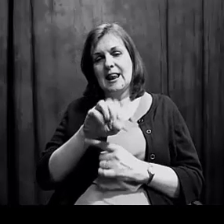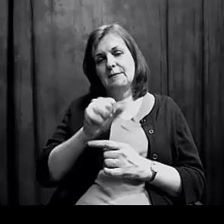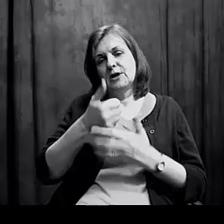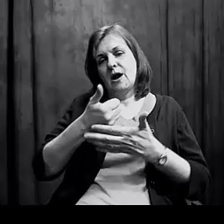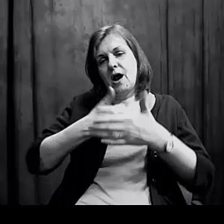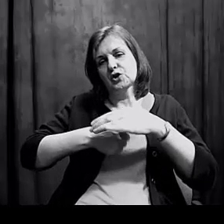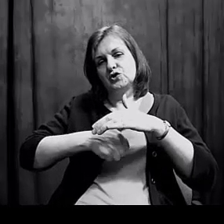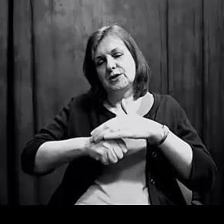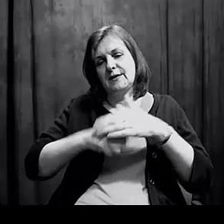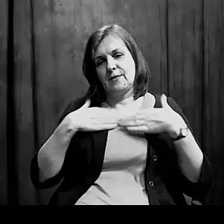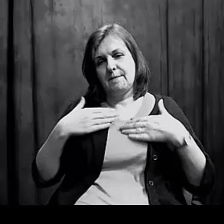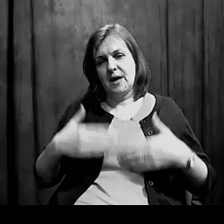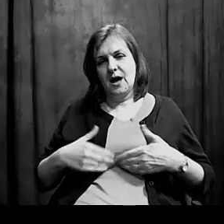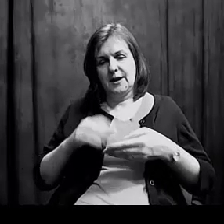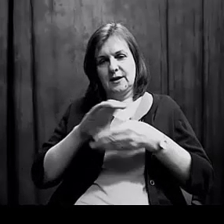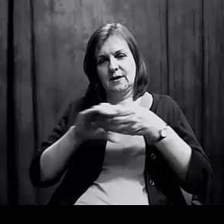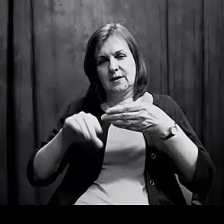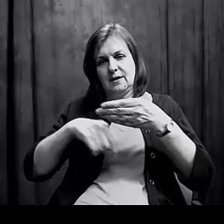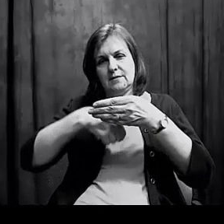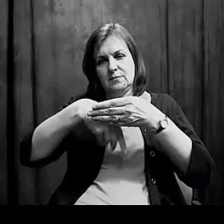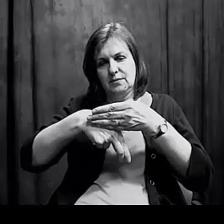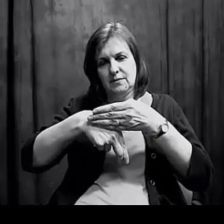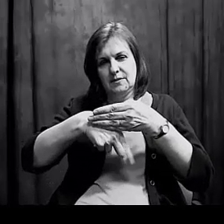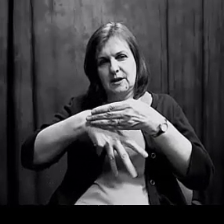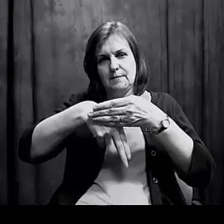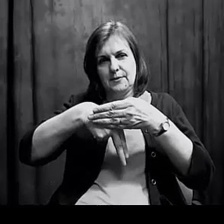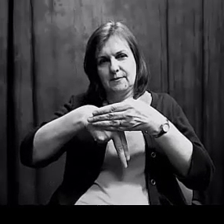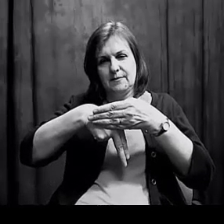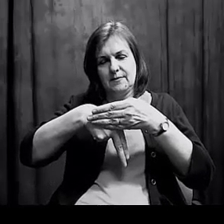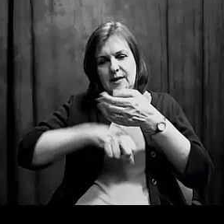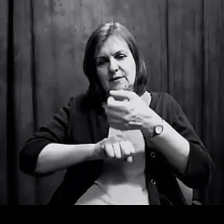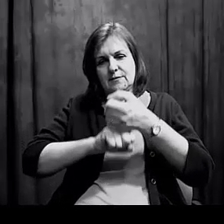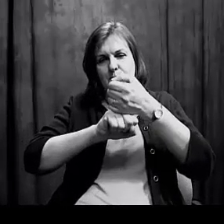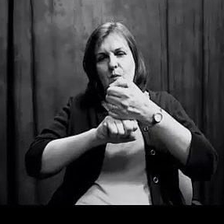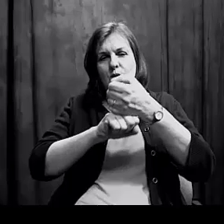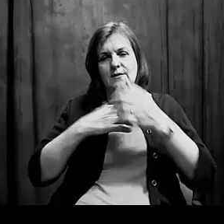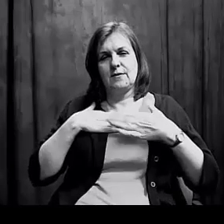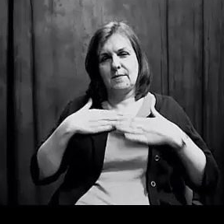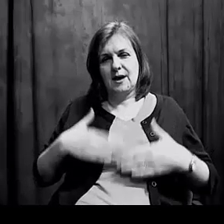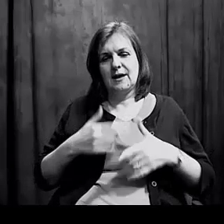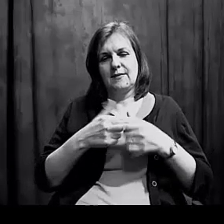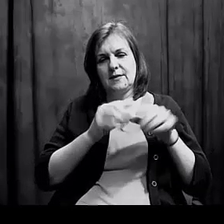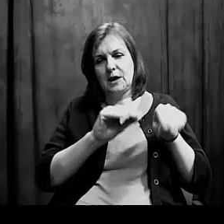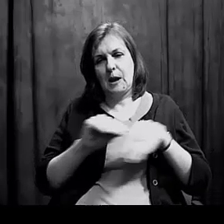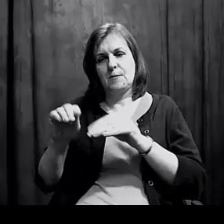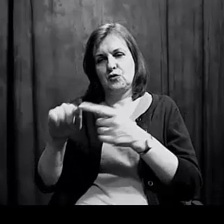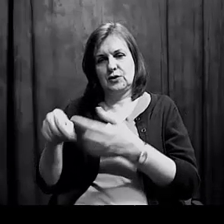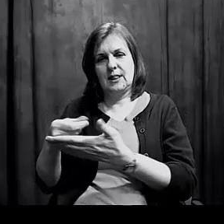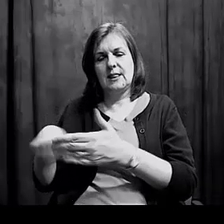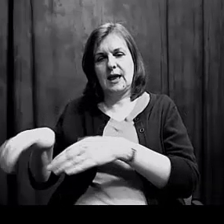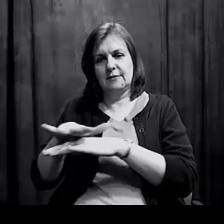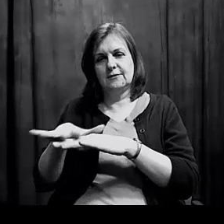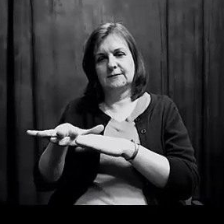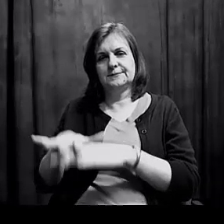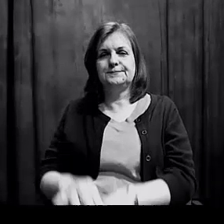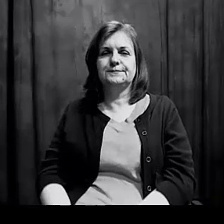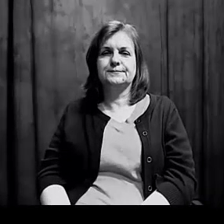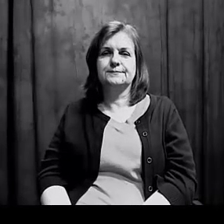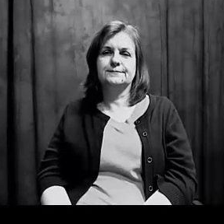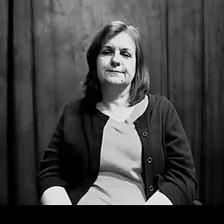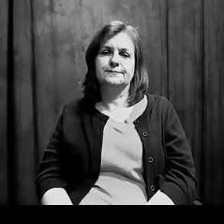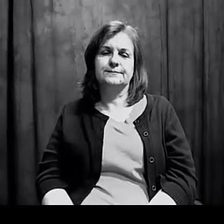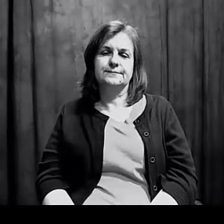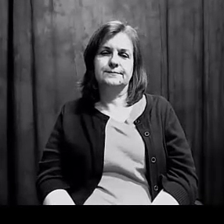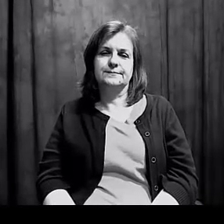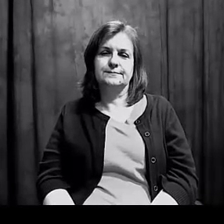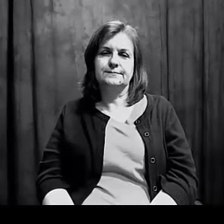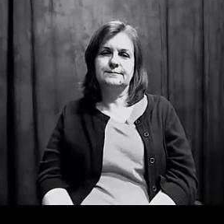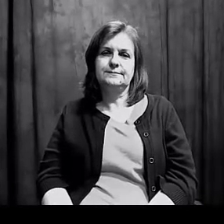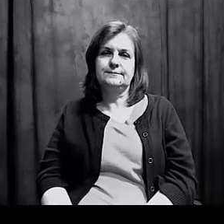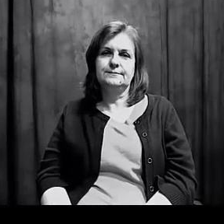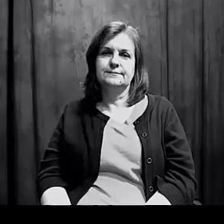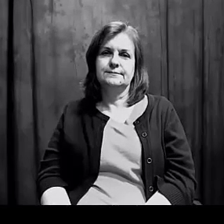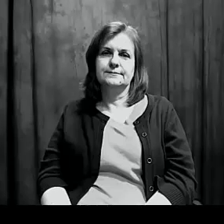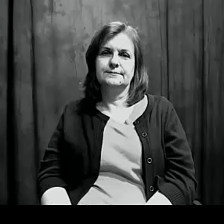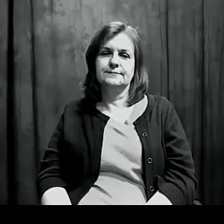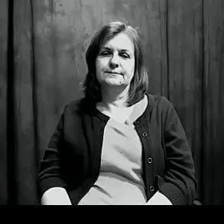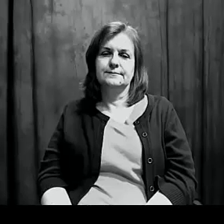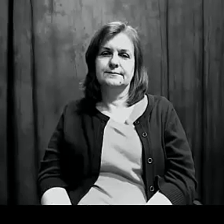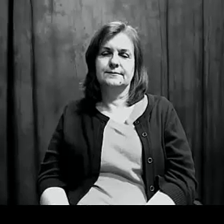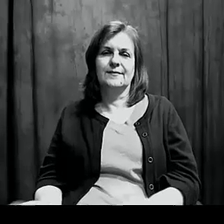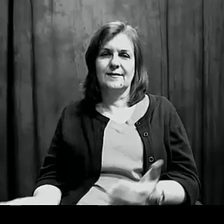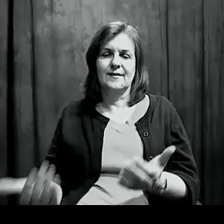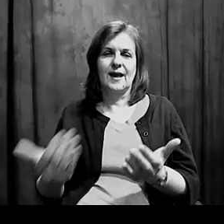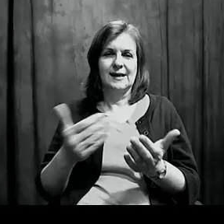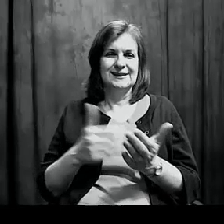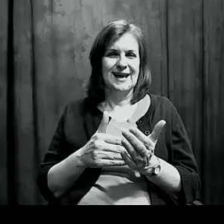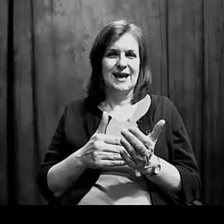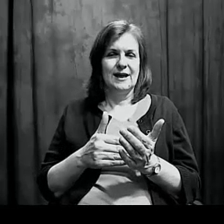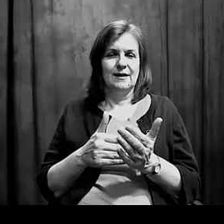the limbs are underneath the body to support the body and in the movement onto land becomes much more natural